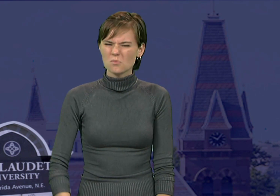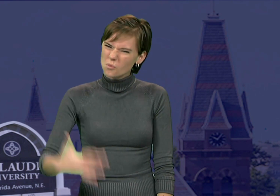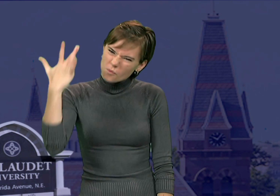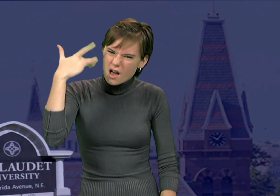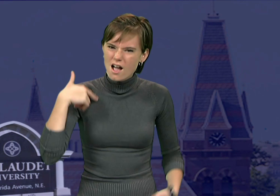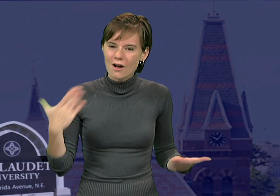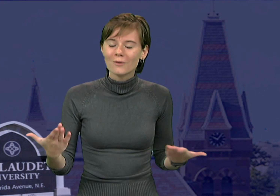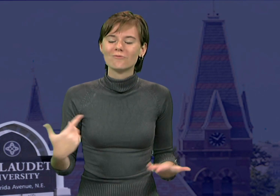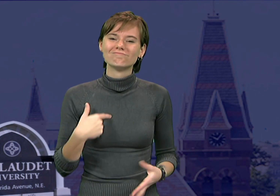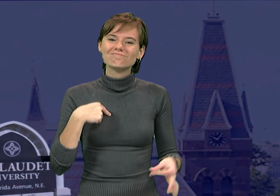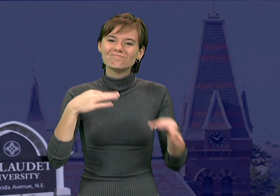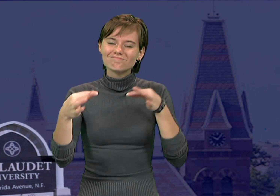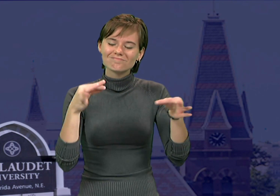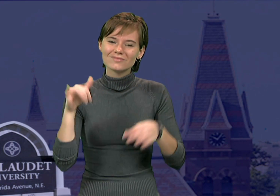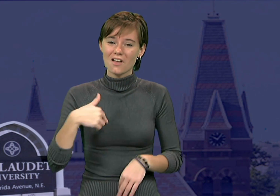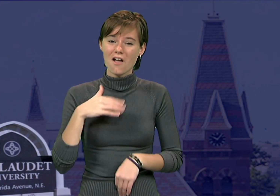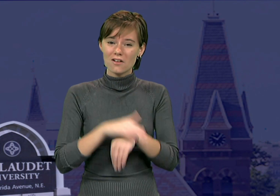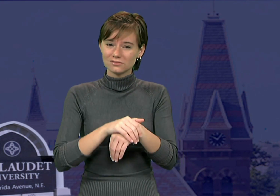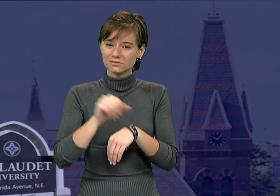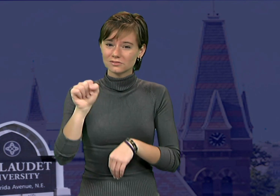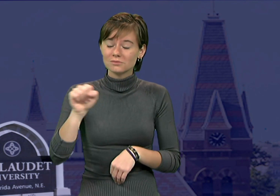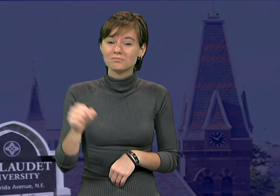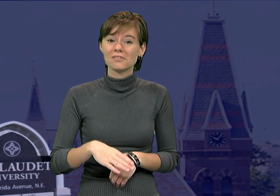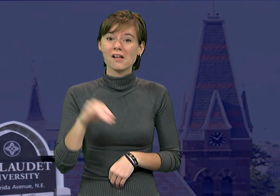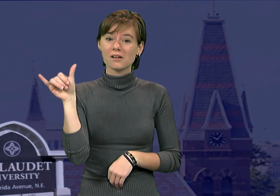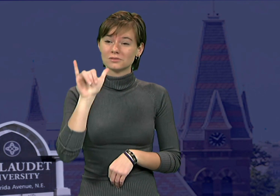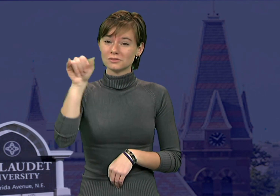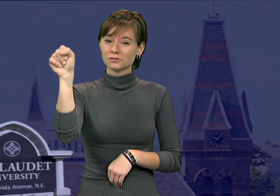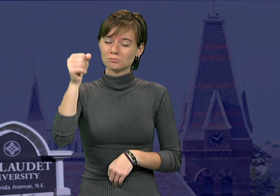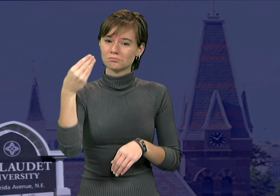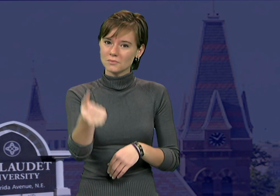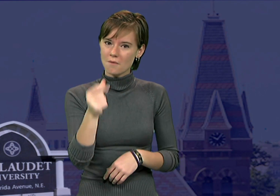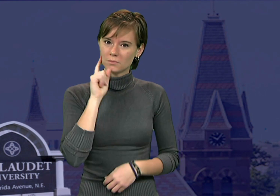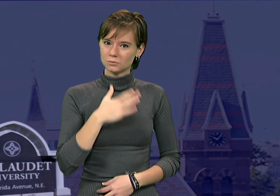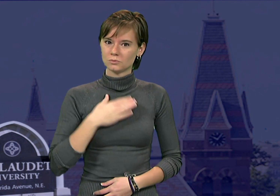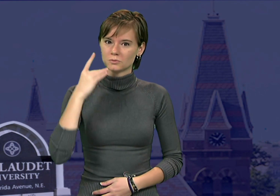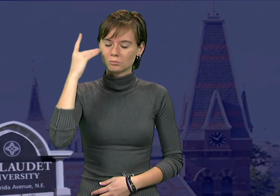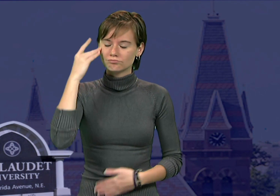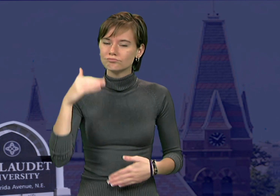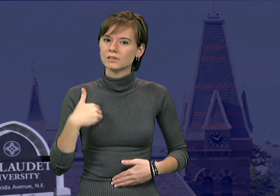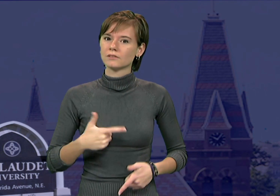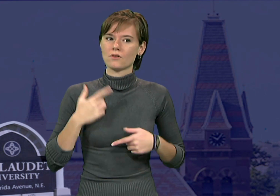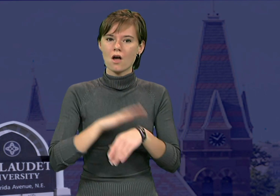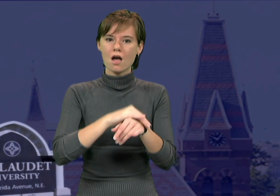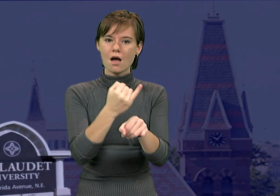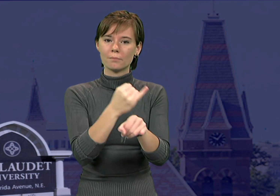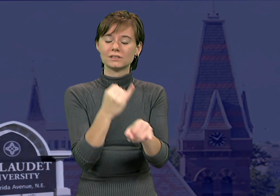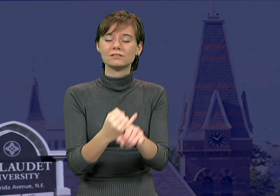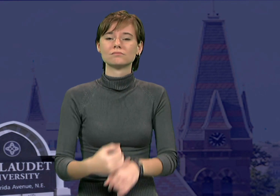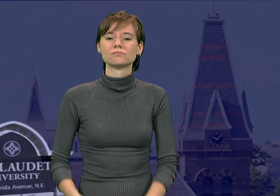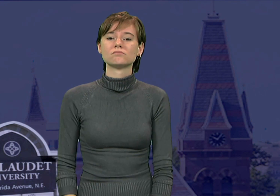I'm here to tell you that I came to Gallaudet University on a scholarship. My scholarship covered the cost of my dorm expense so I can live on campus.